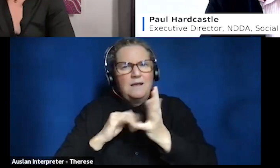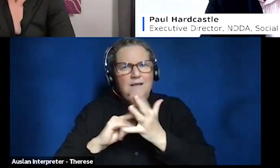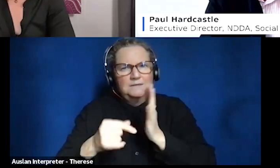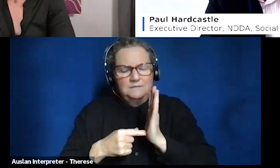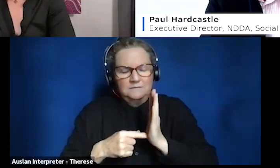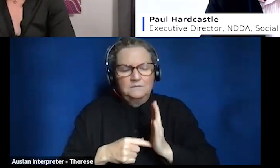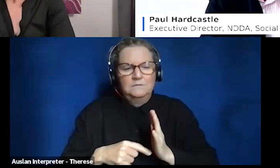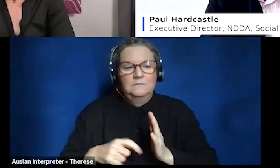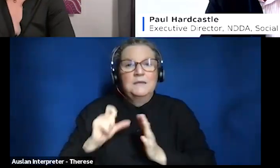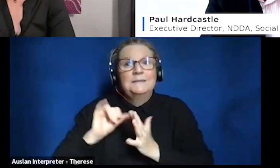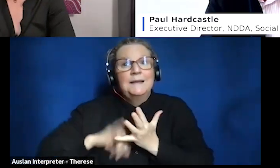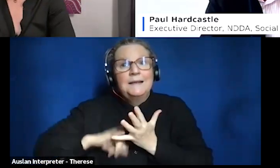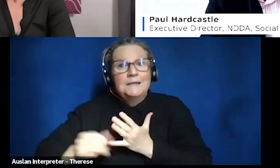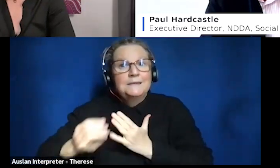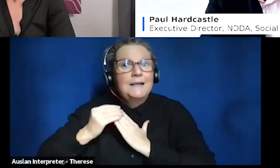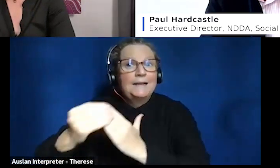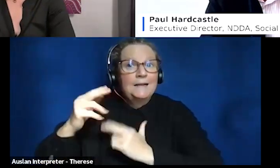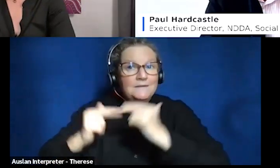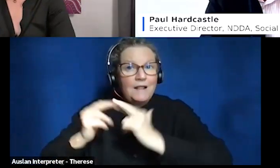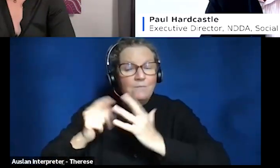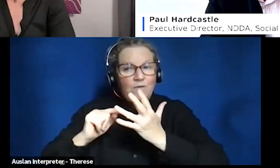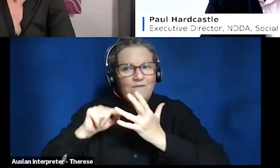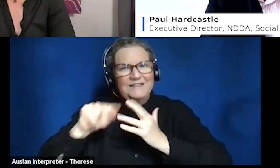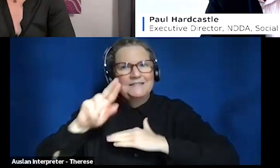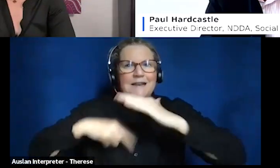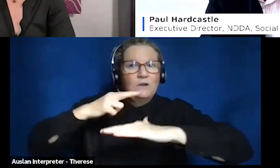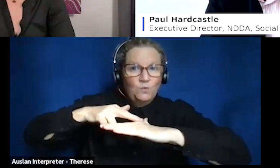Services is leading the development of this national disability data asset.